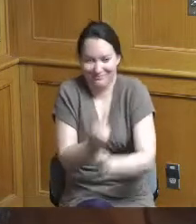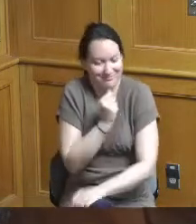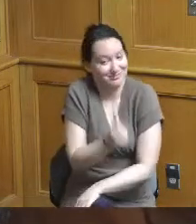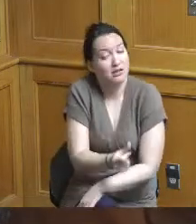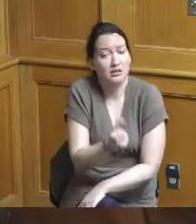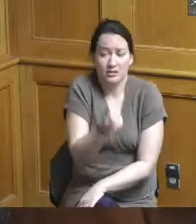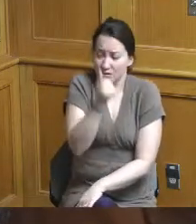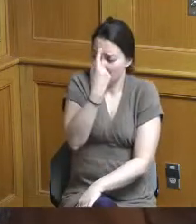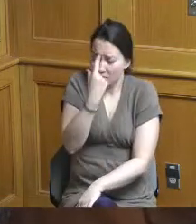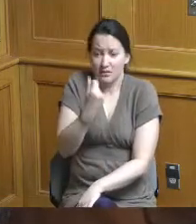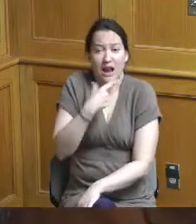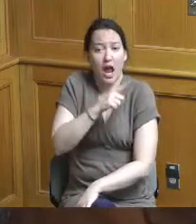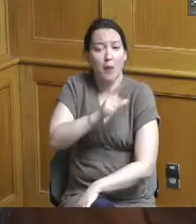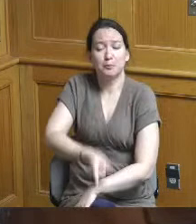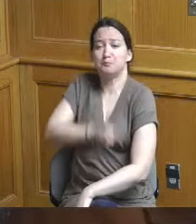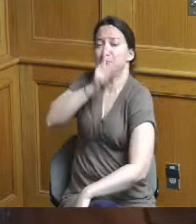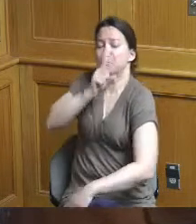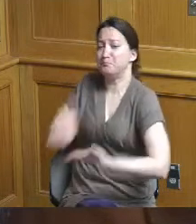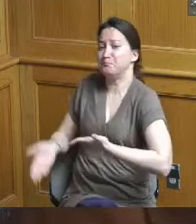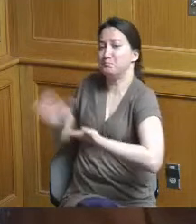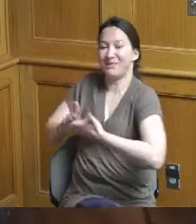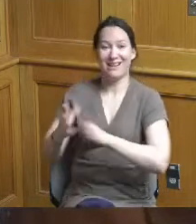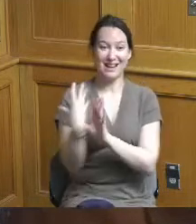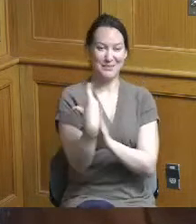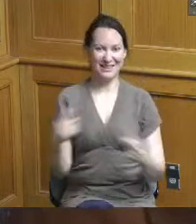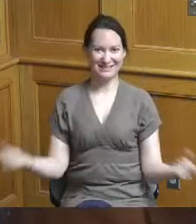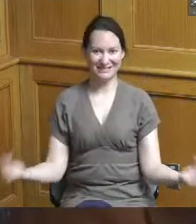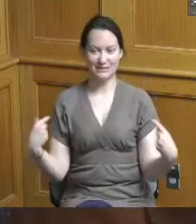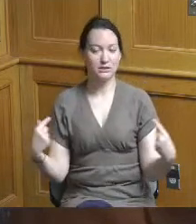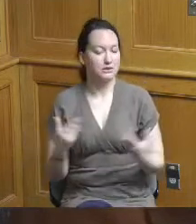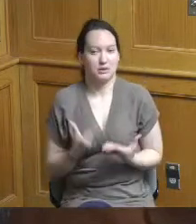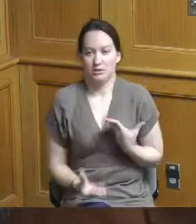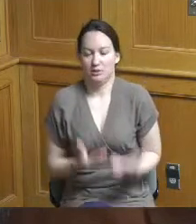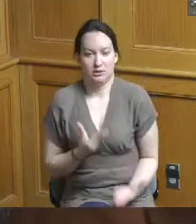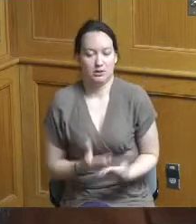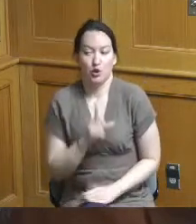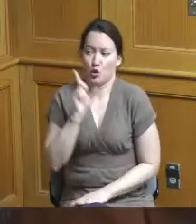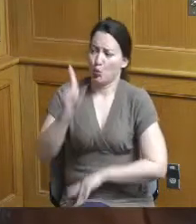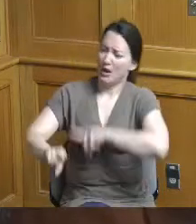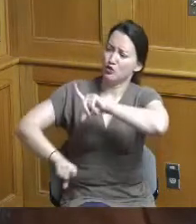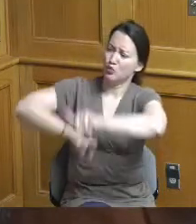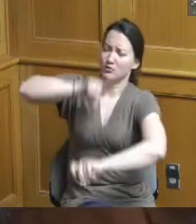in behind the scenes or in front of the cameras these these are questions I asked months ago